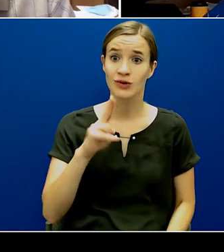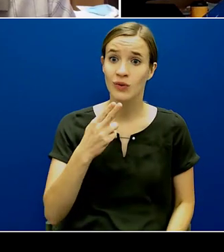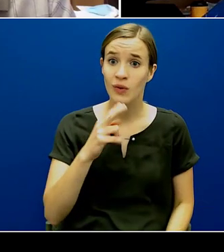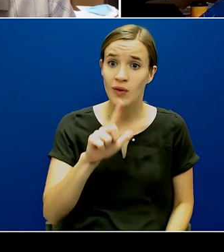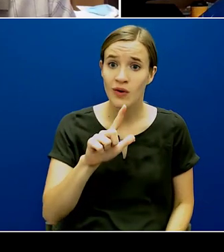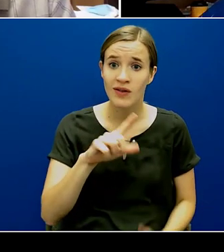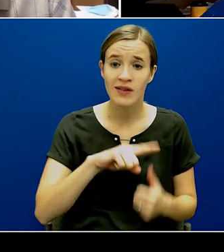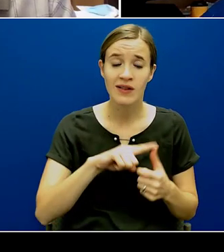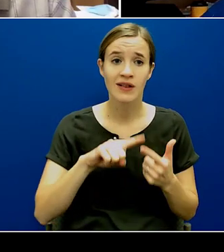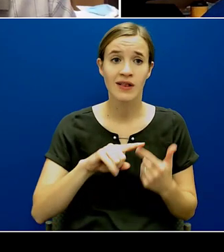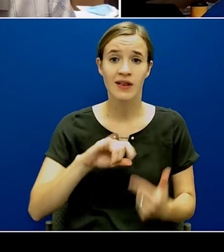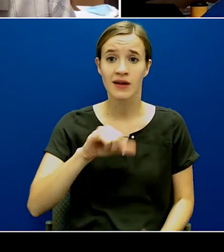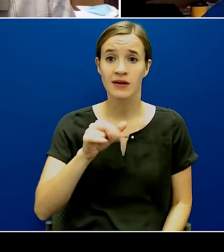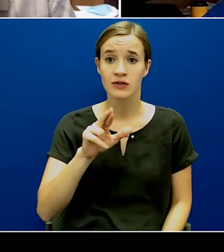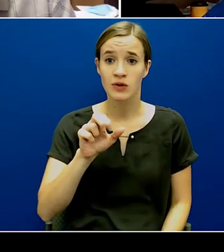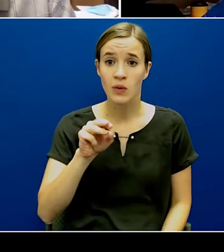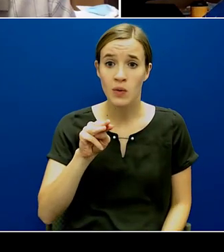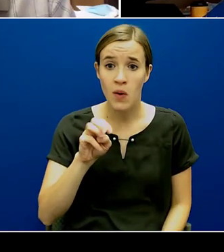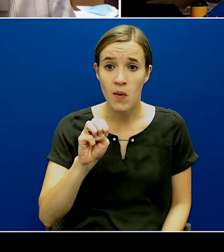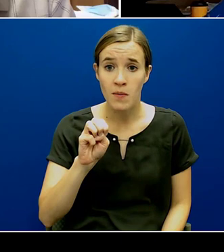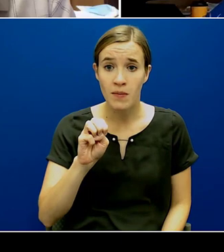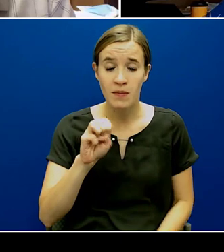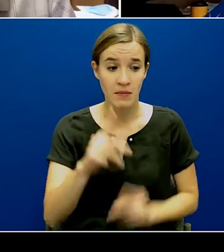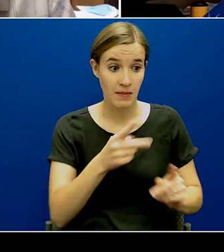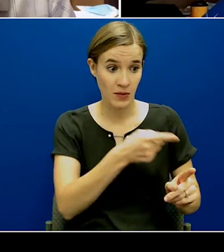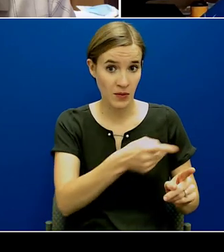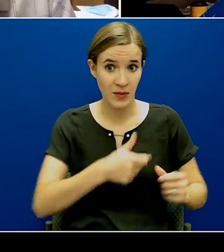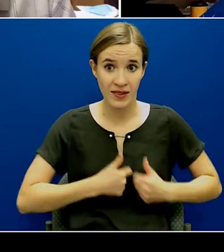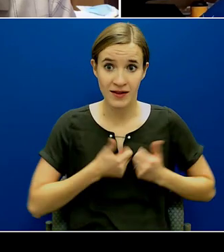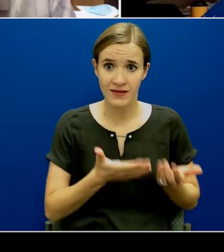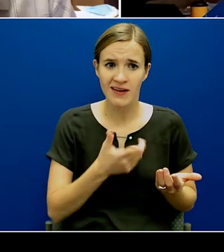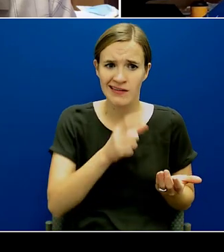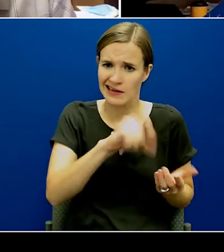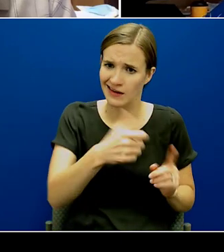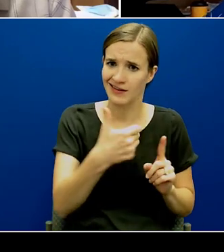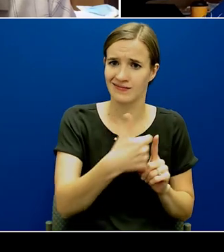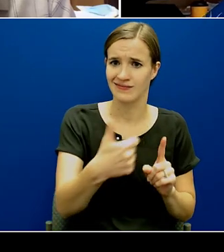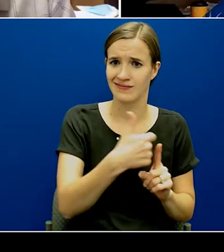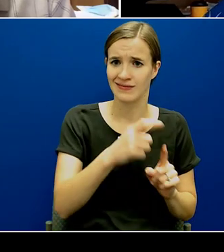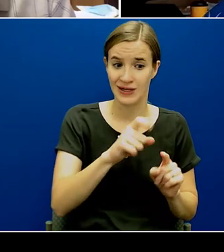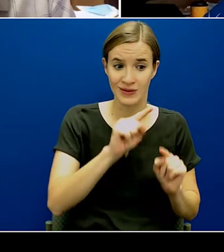that's, that's our focus once Twin Falls is,